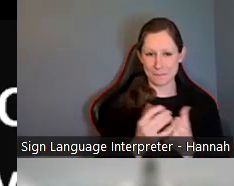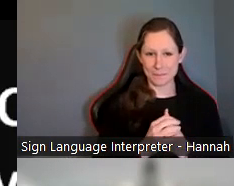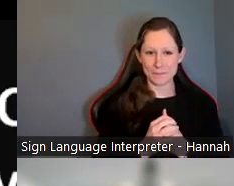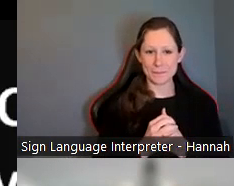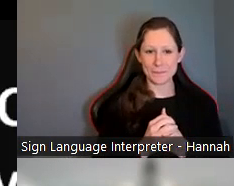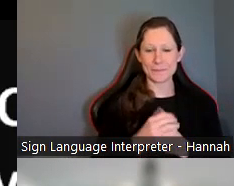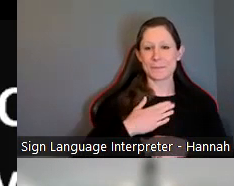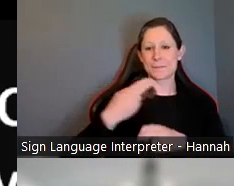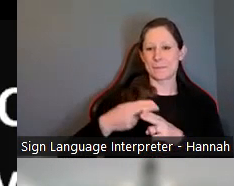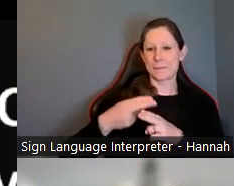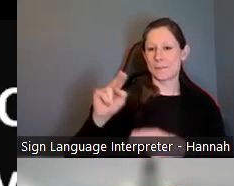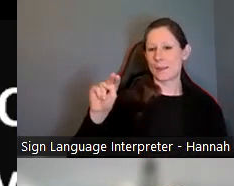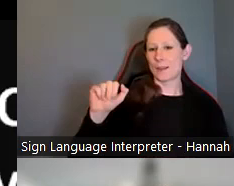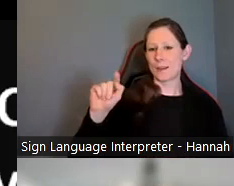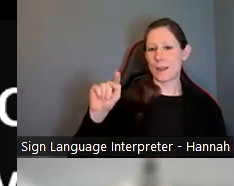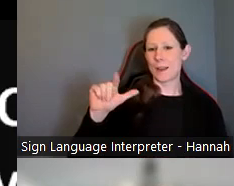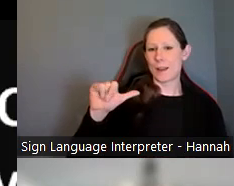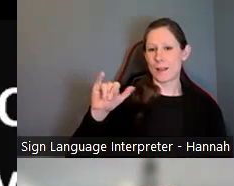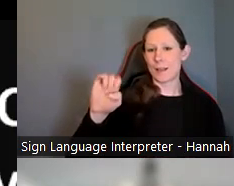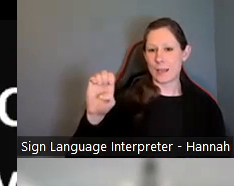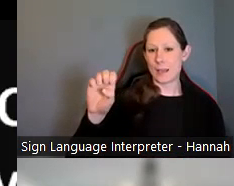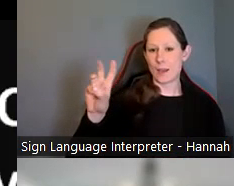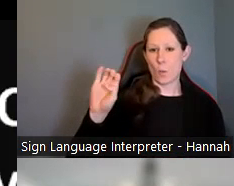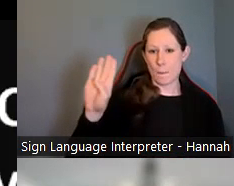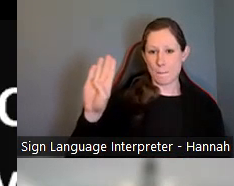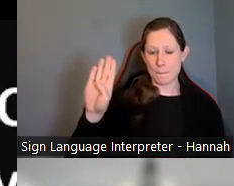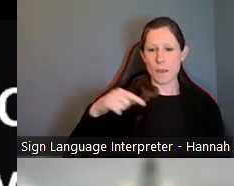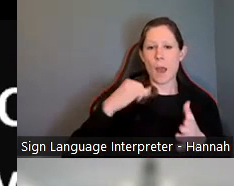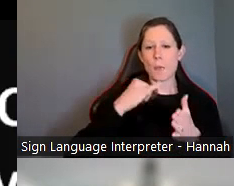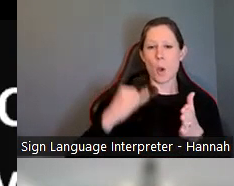I'm Natalie Webb, accessibility coordinator with mind's eye.